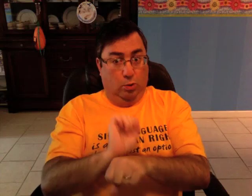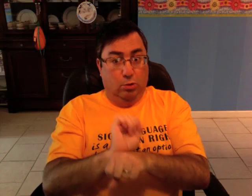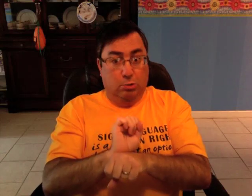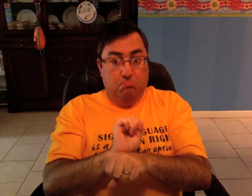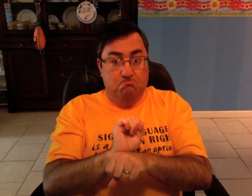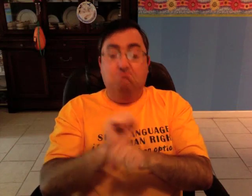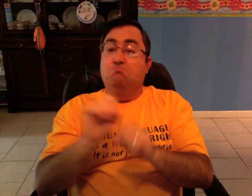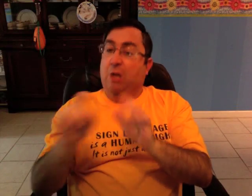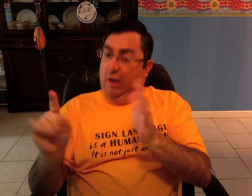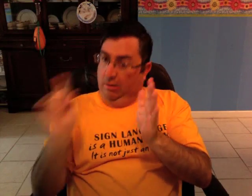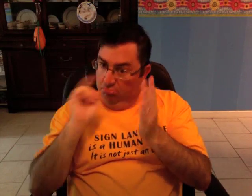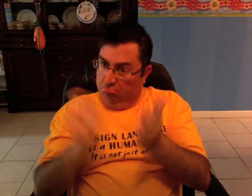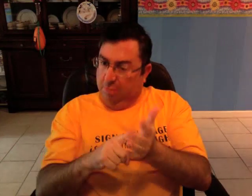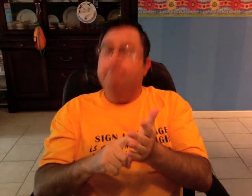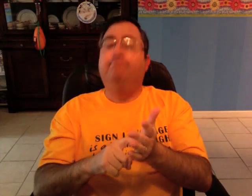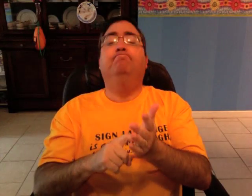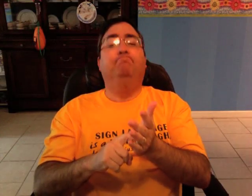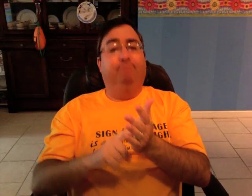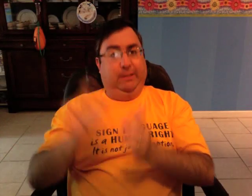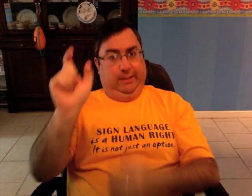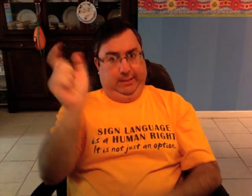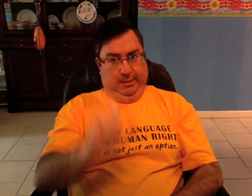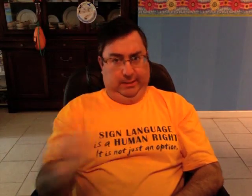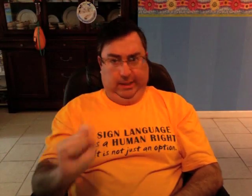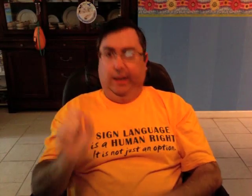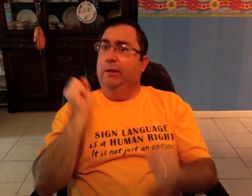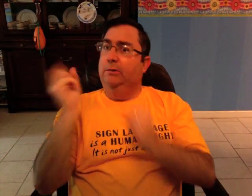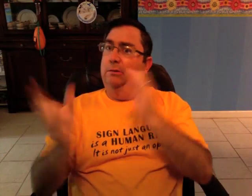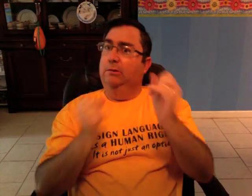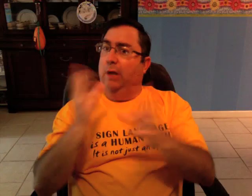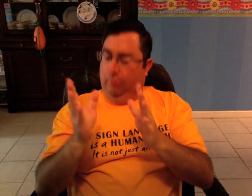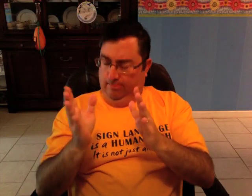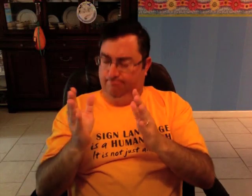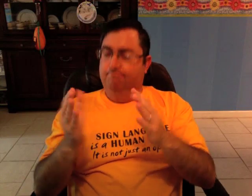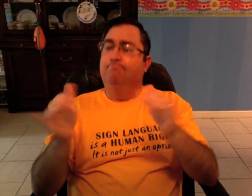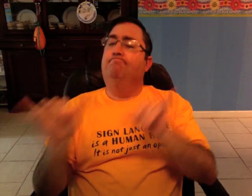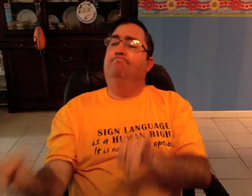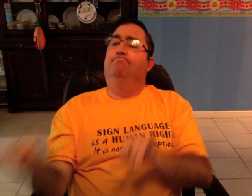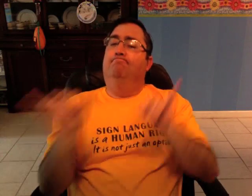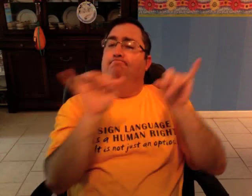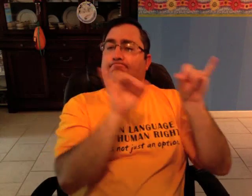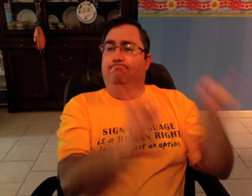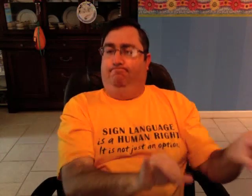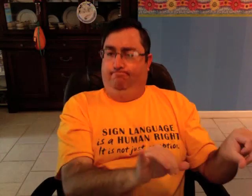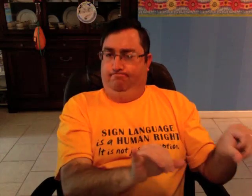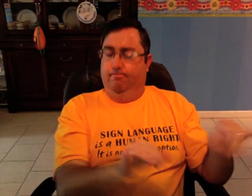recognized that Italian Sign Language